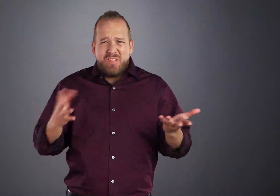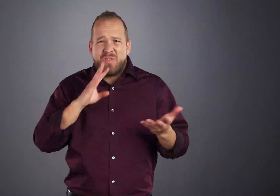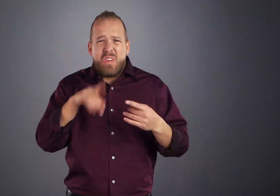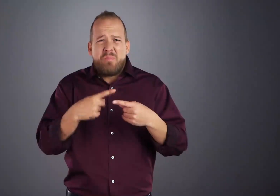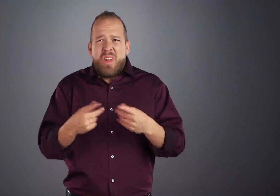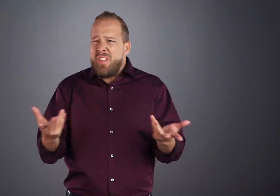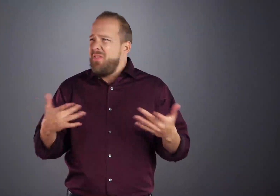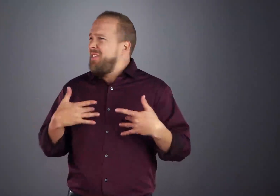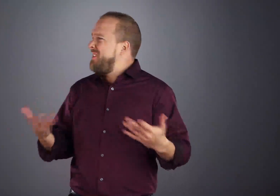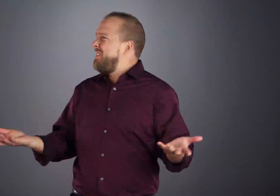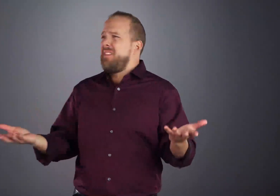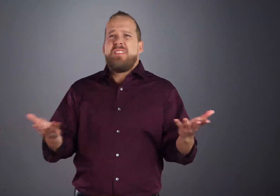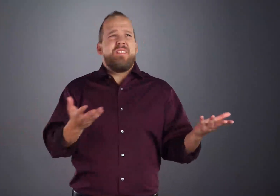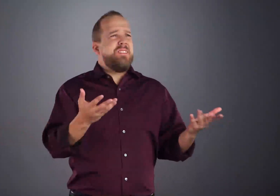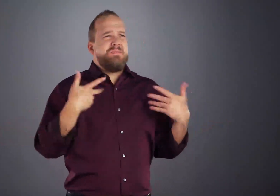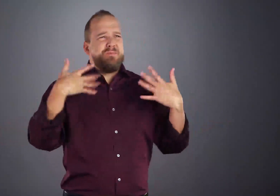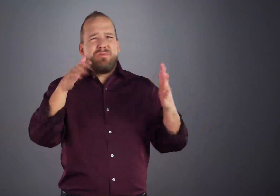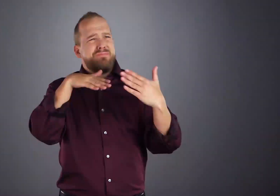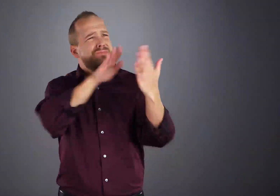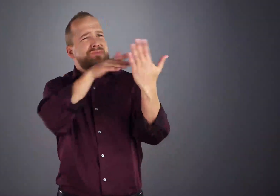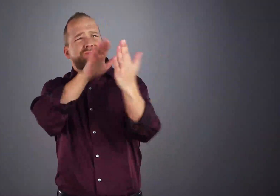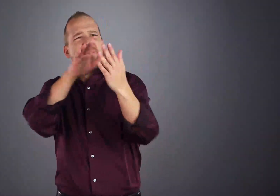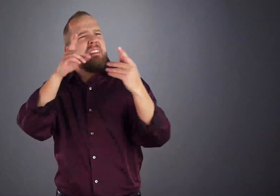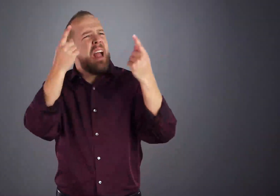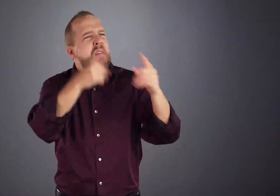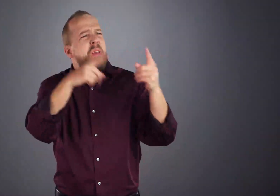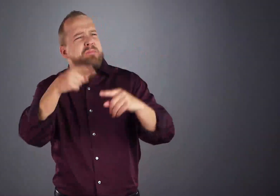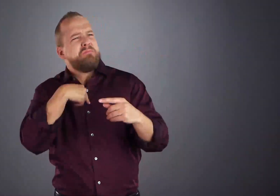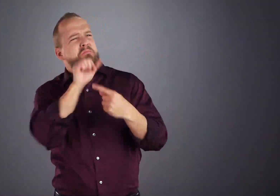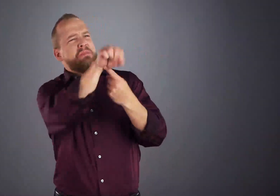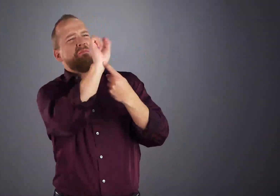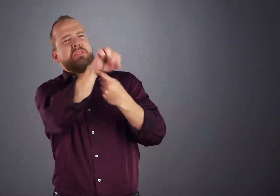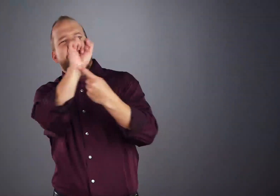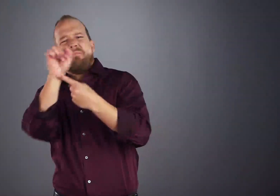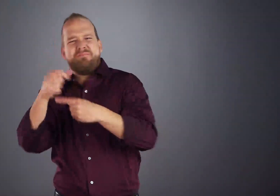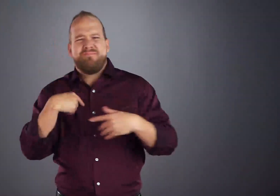I, who had thought so well of myself and my abilities,